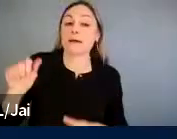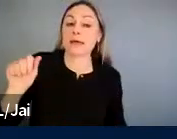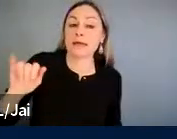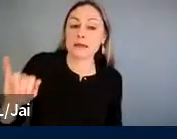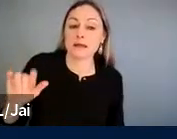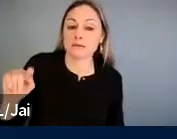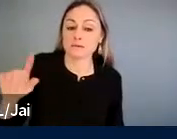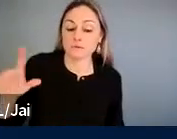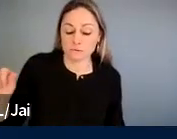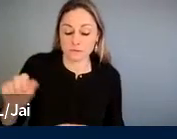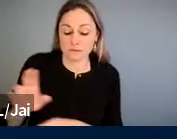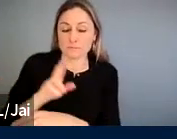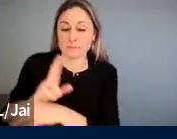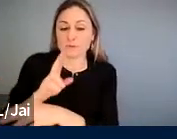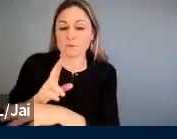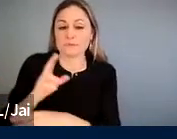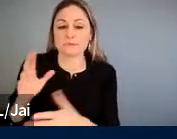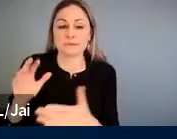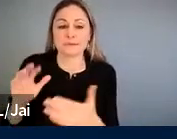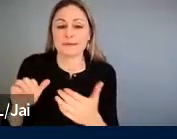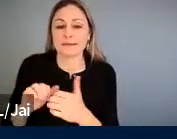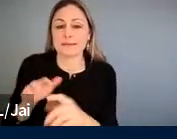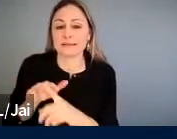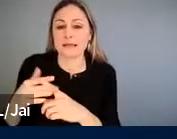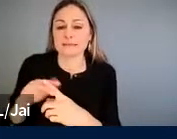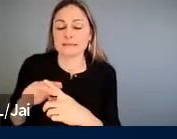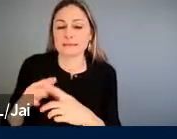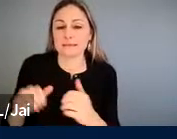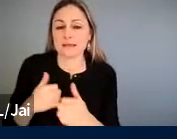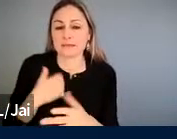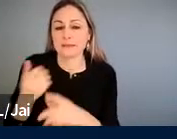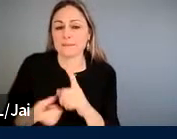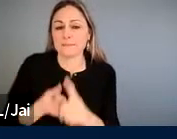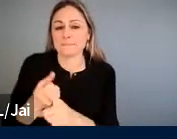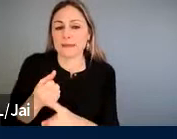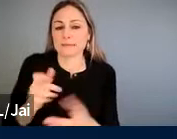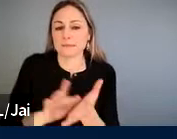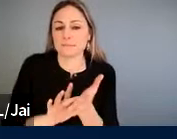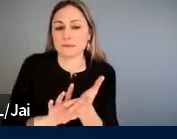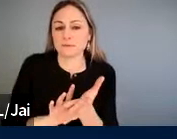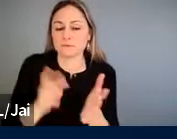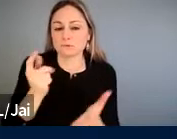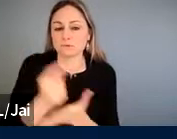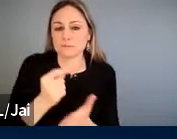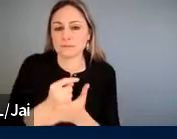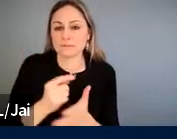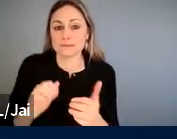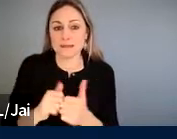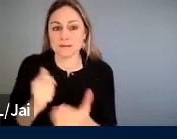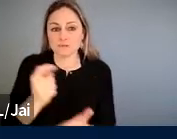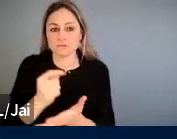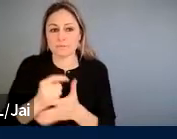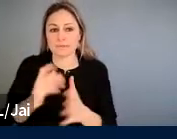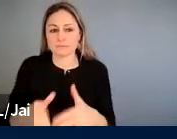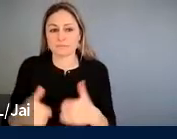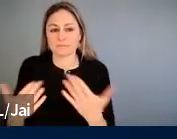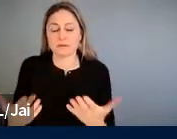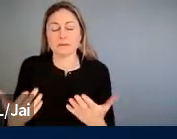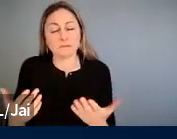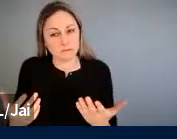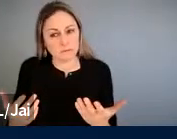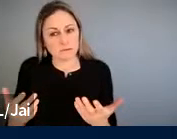of impact medical treatments and how treatment is provided, and this can be particularly concerning